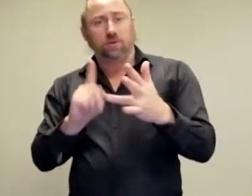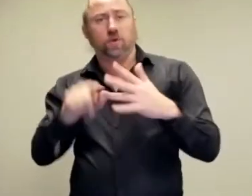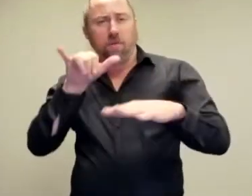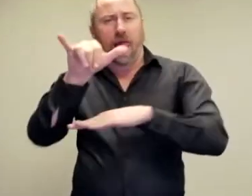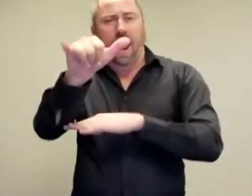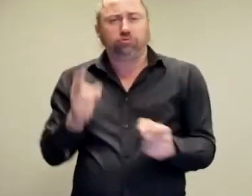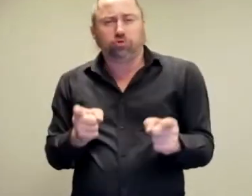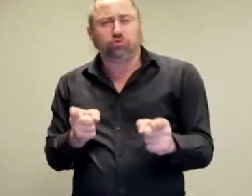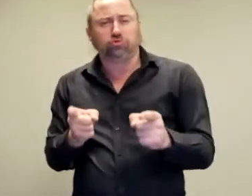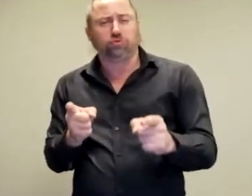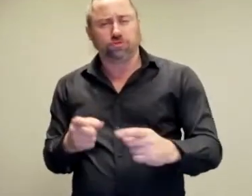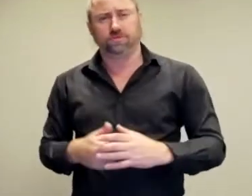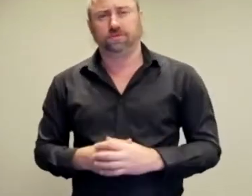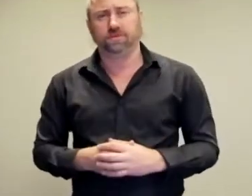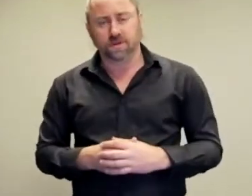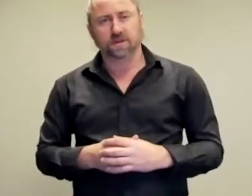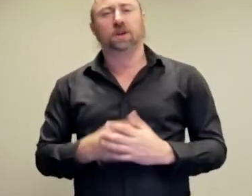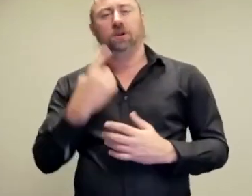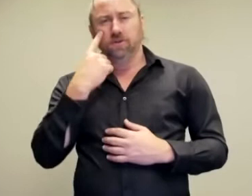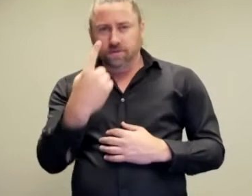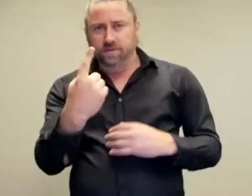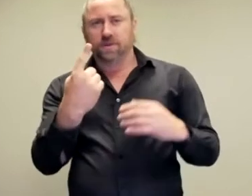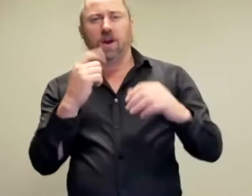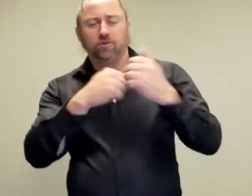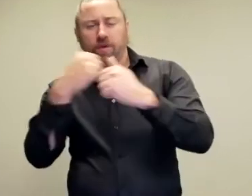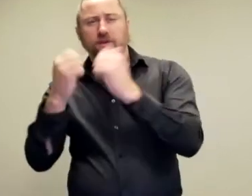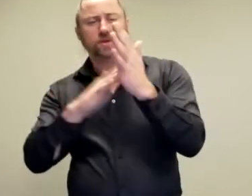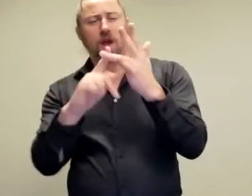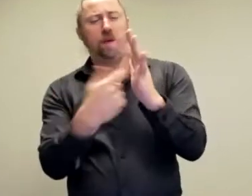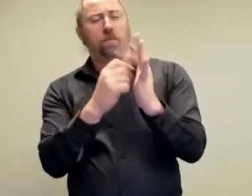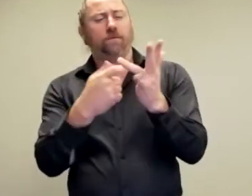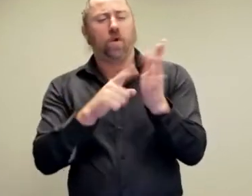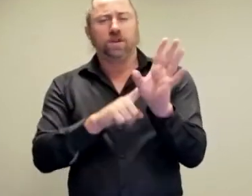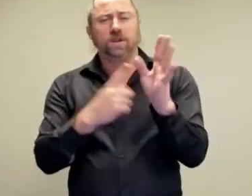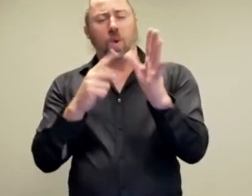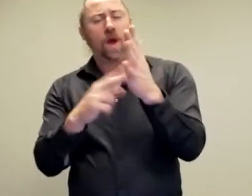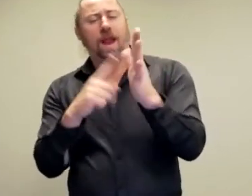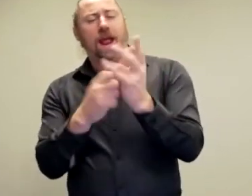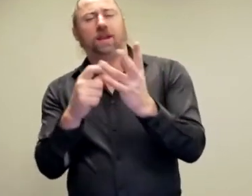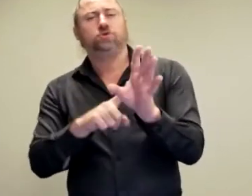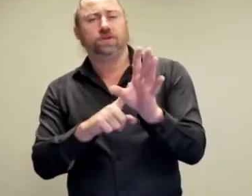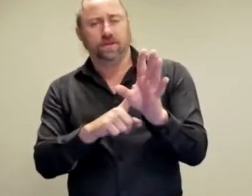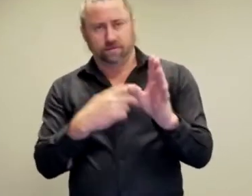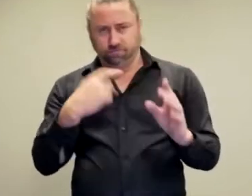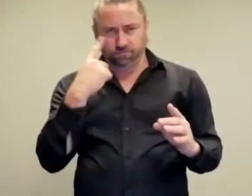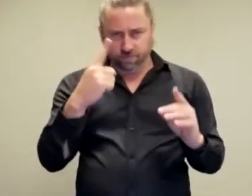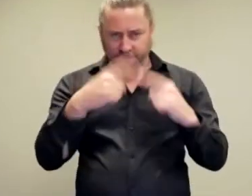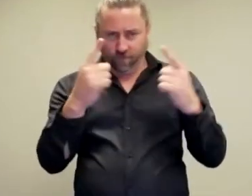Working with formal affinities, structural morphology and analogy allows me to interweave combinations of different things,